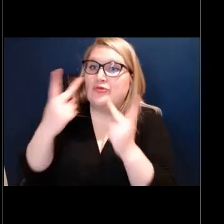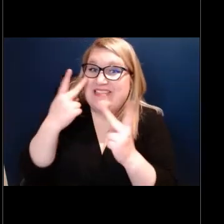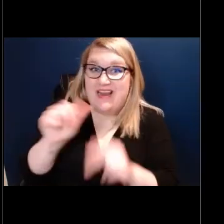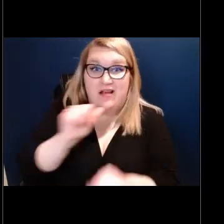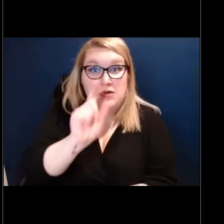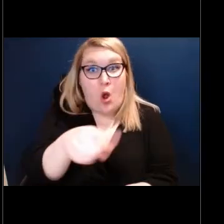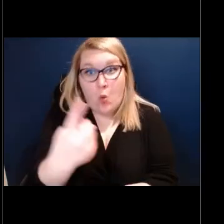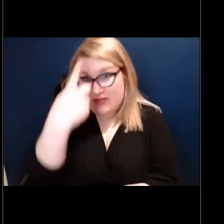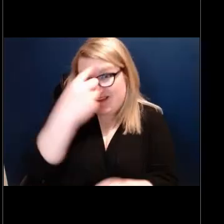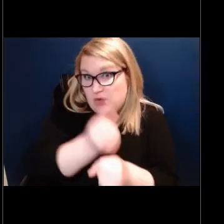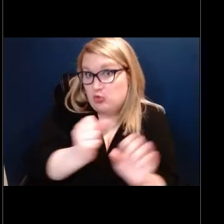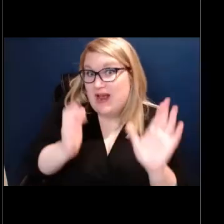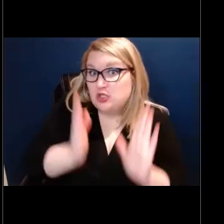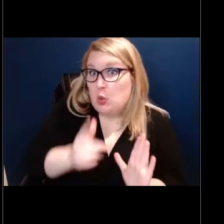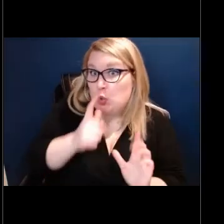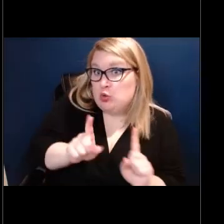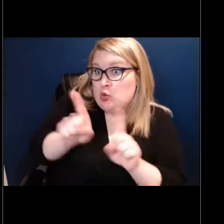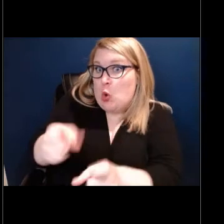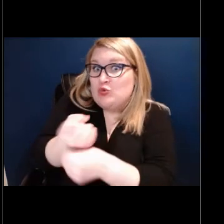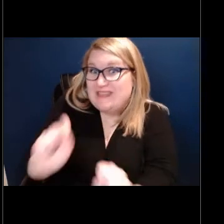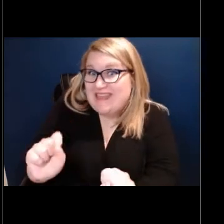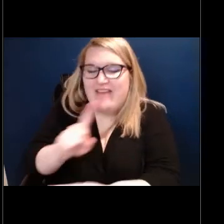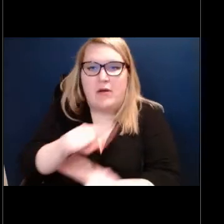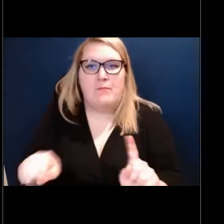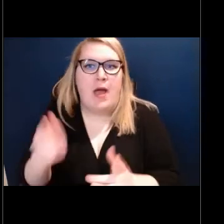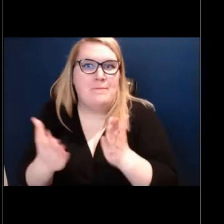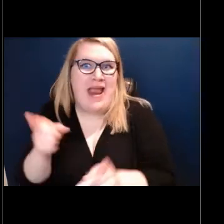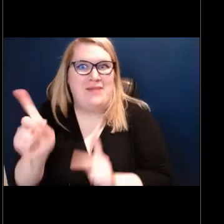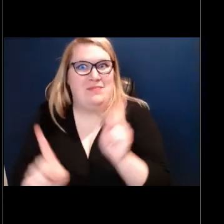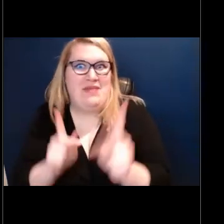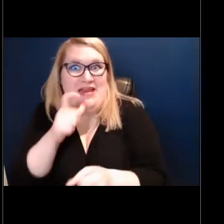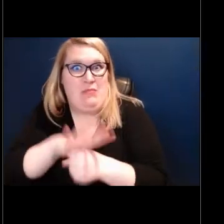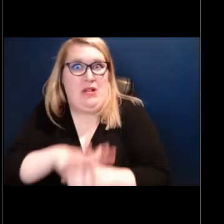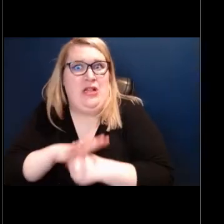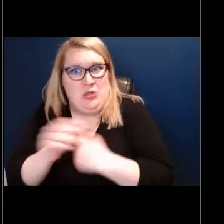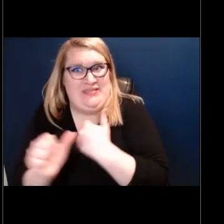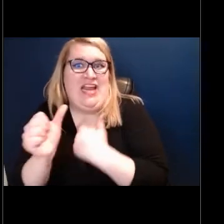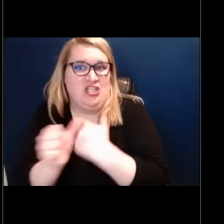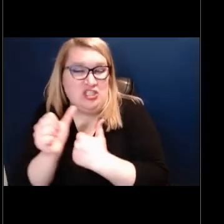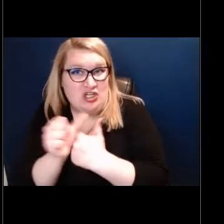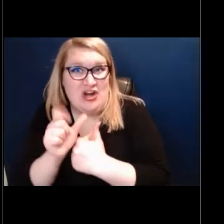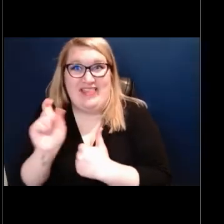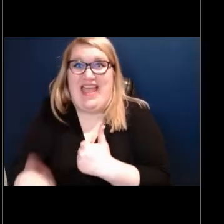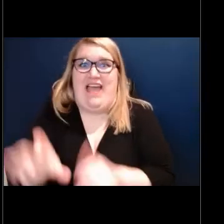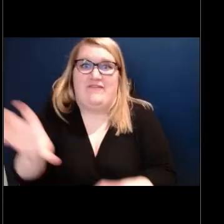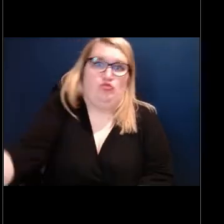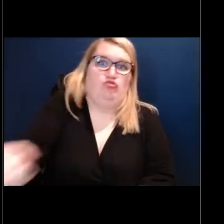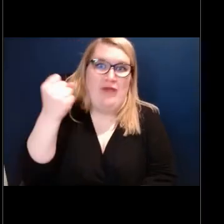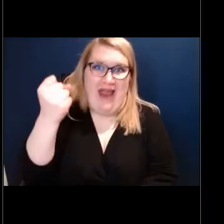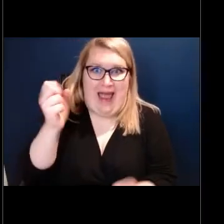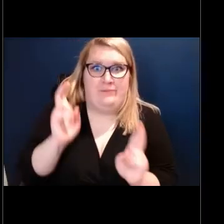the people, but the people themselves might be in a distress situation where they have to grab that beacon in a hurry.